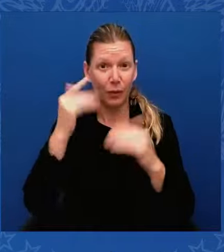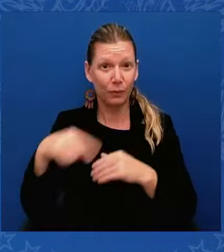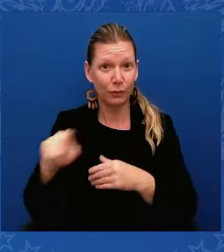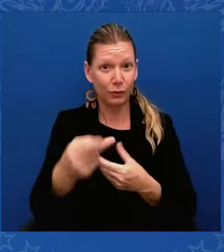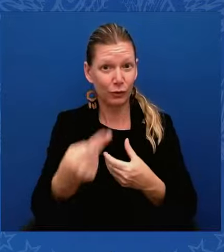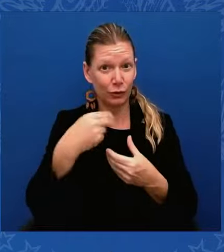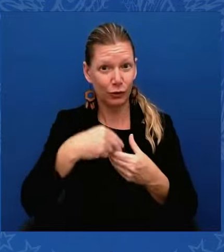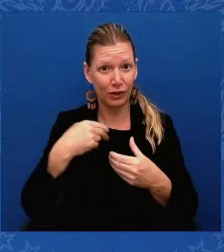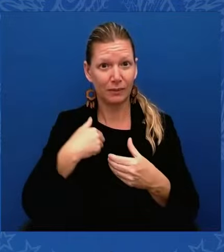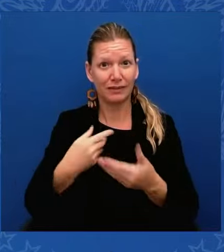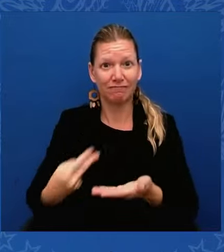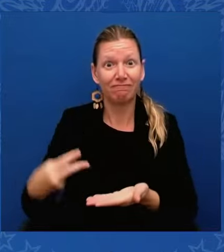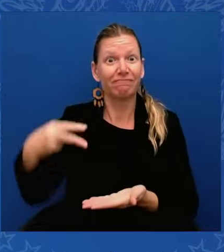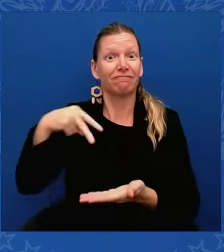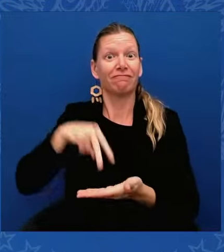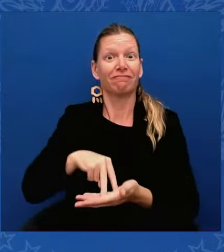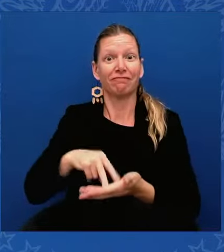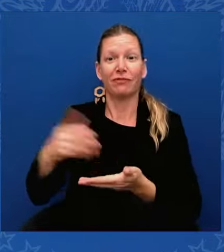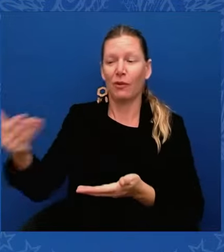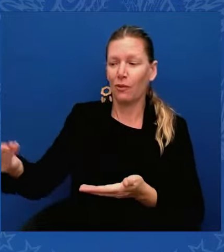President Joe Biden.